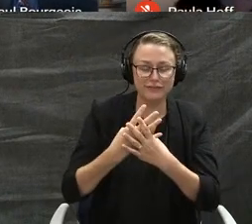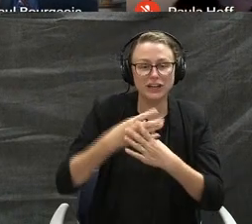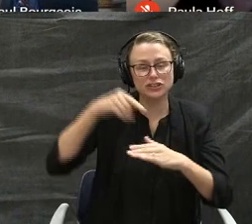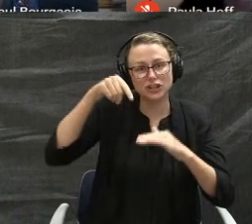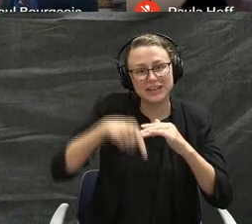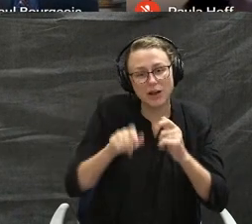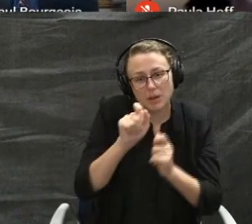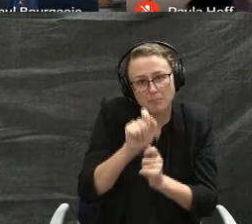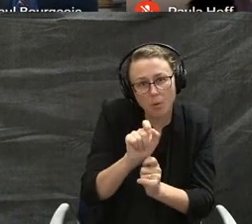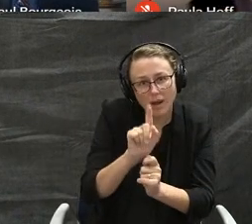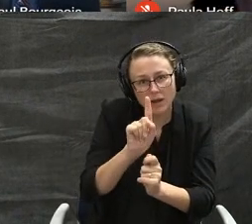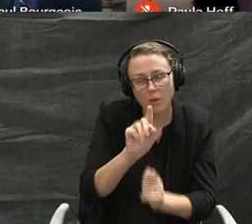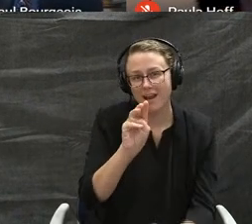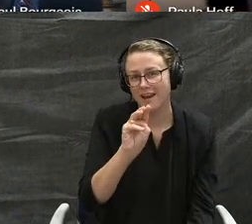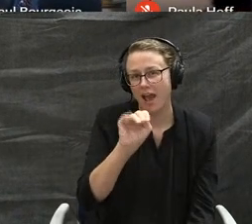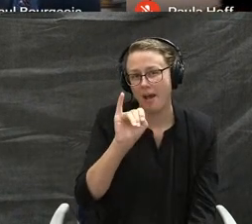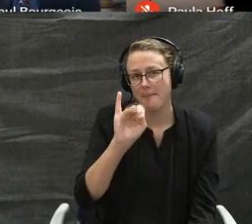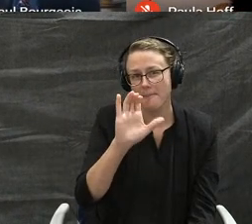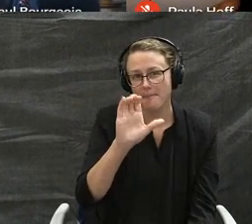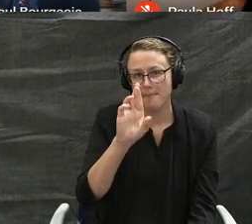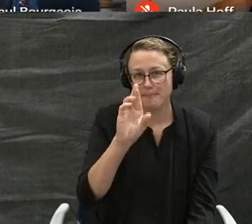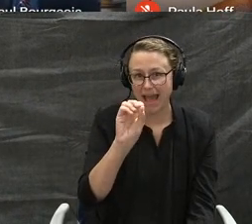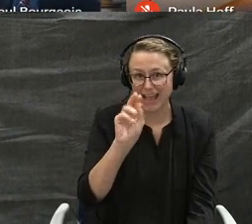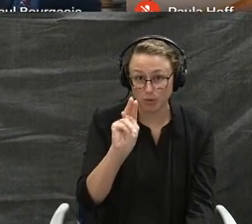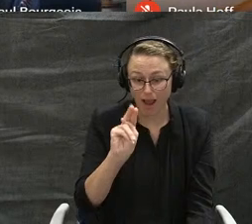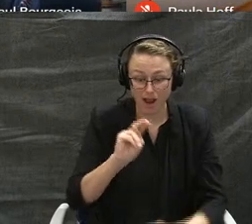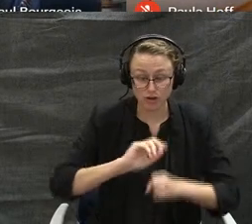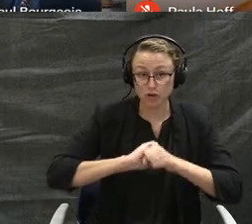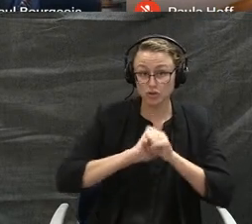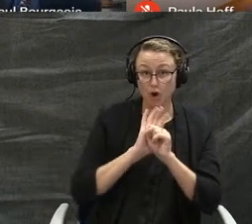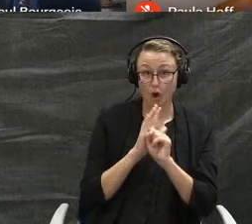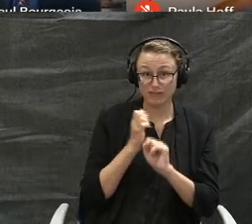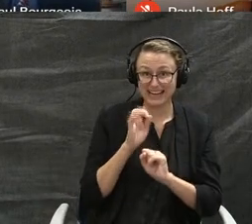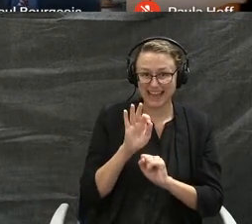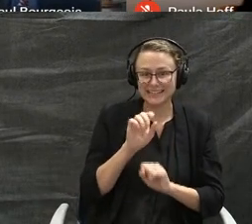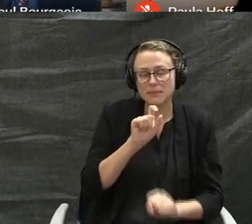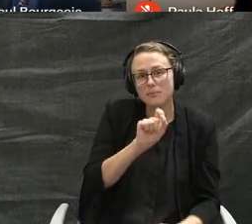down to .1 Micron. The COVID-19 viruses .125 microns so COVID-19